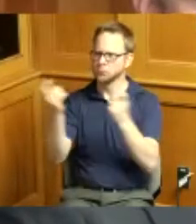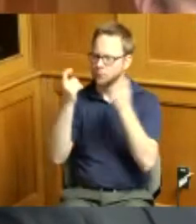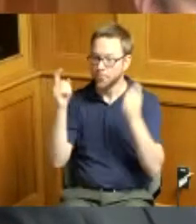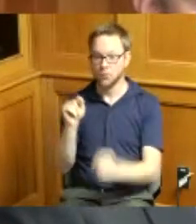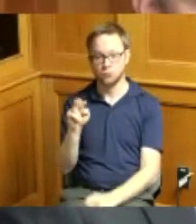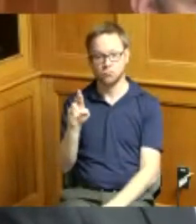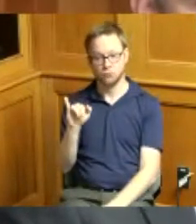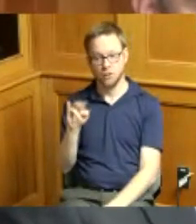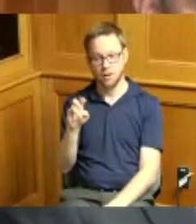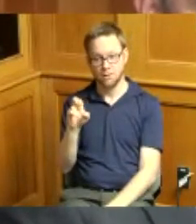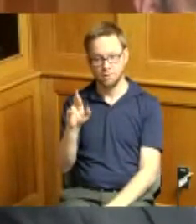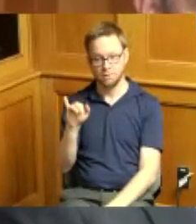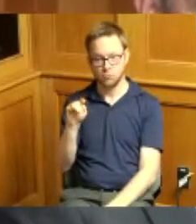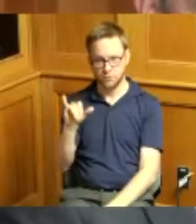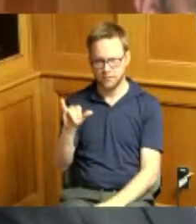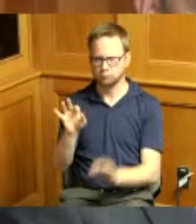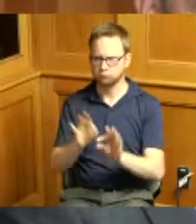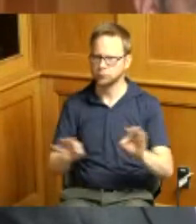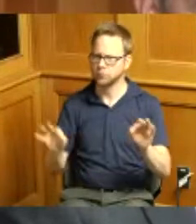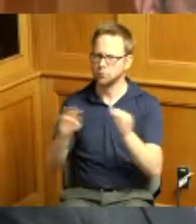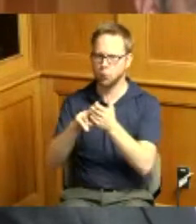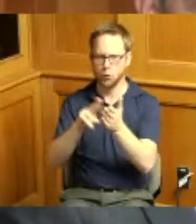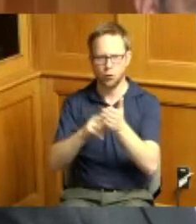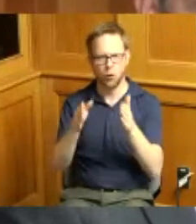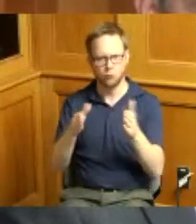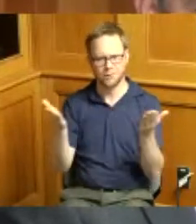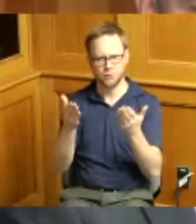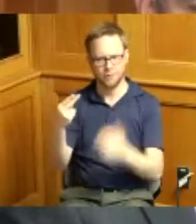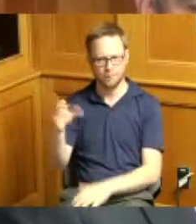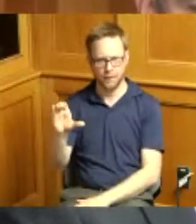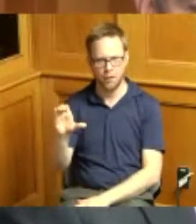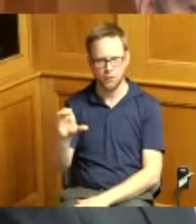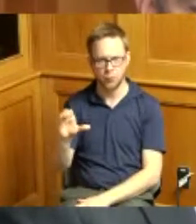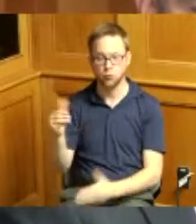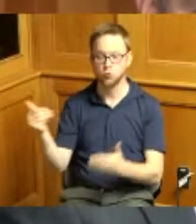a major contractor in Hamilton County and they've got a brand new spanking facility